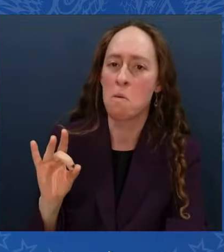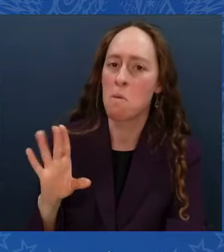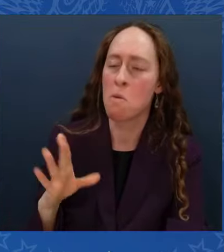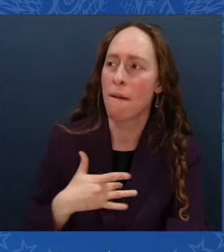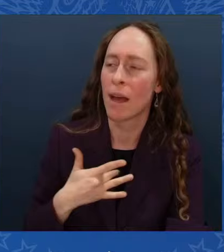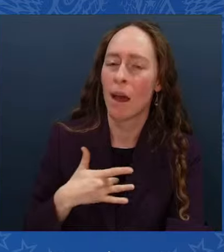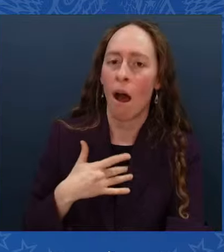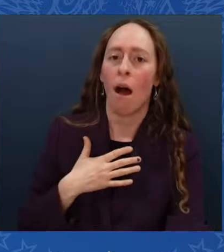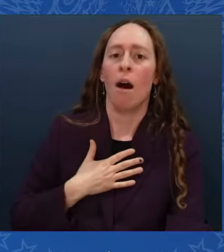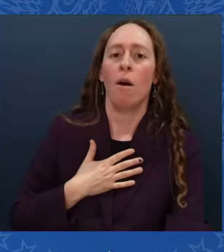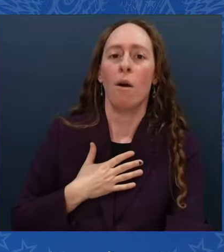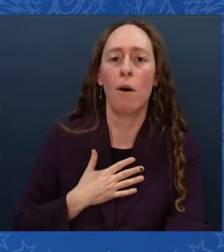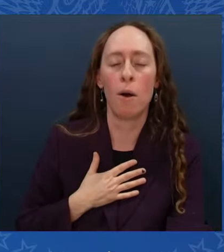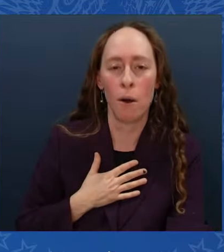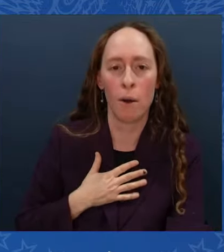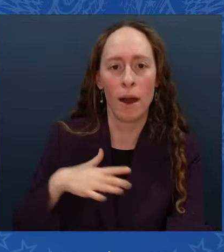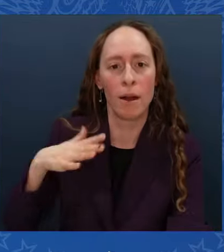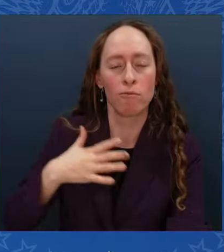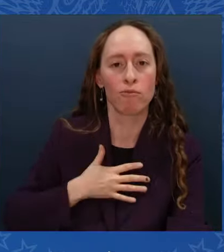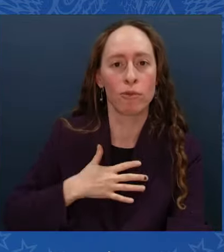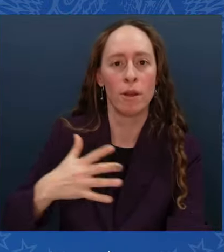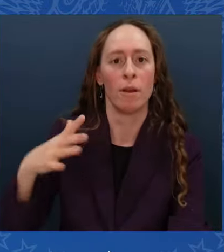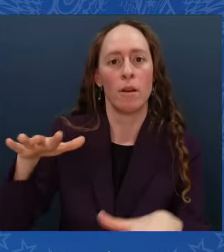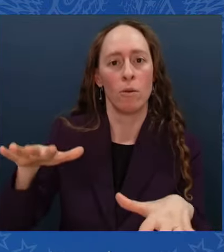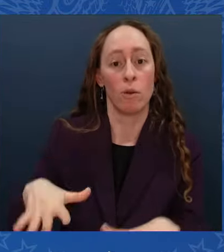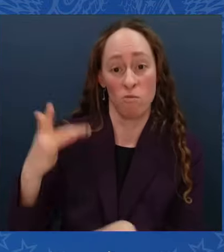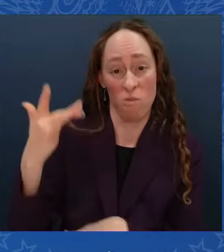And just two weeks ago, I had my baby girl.